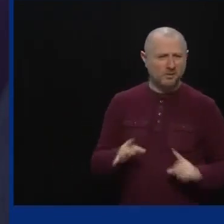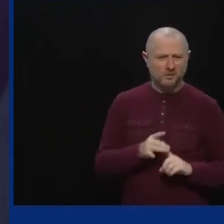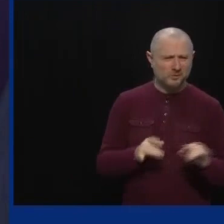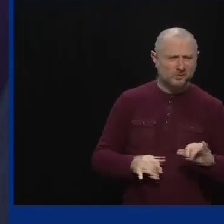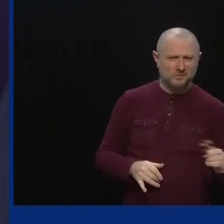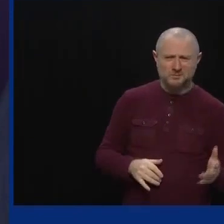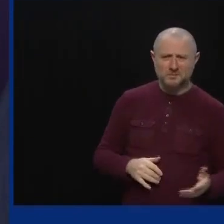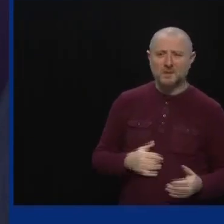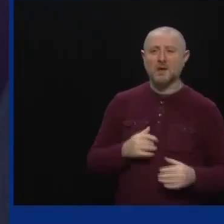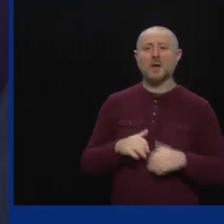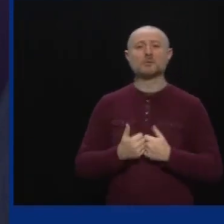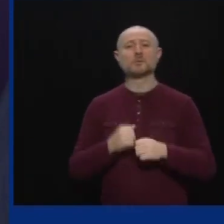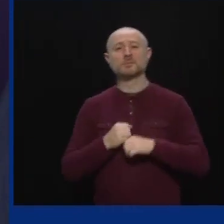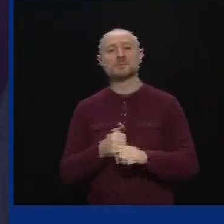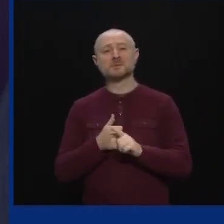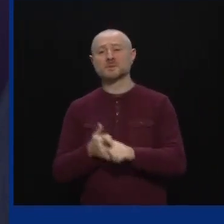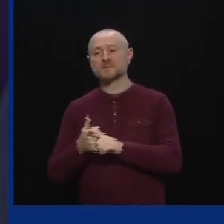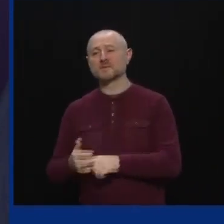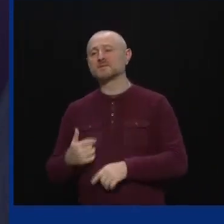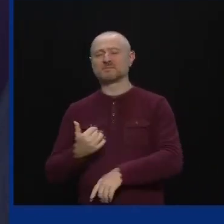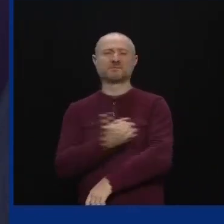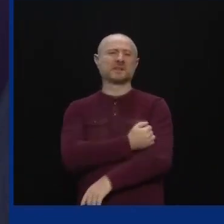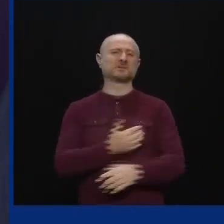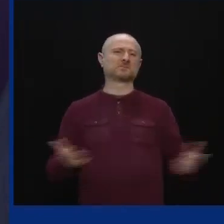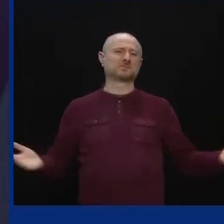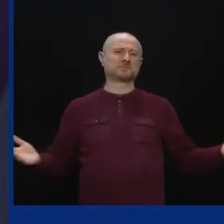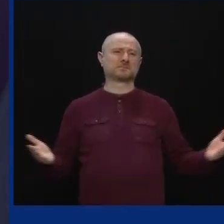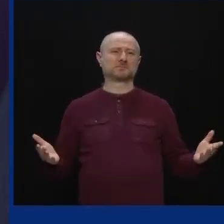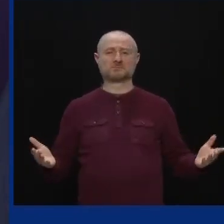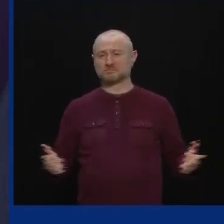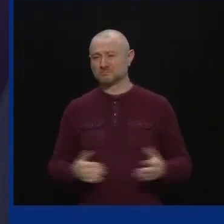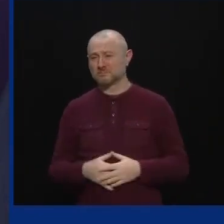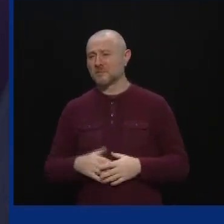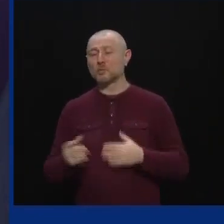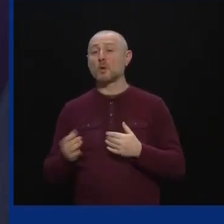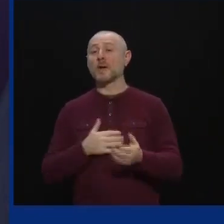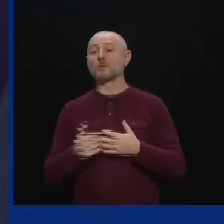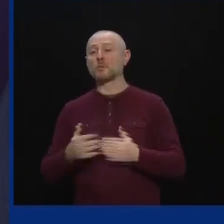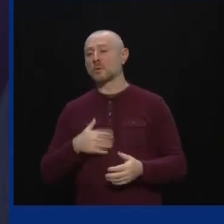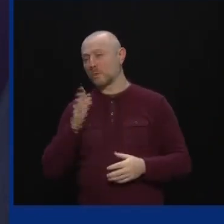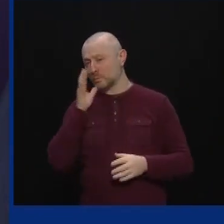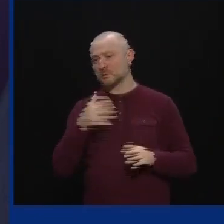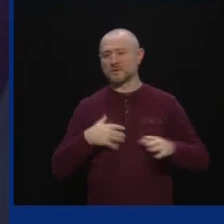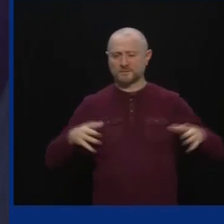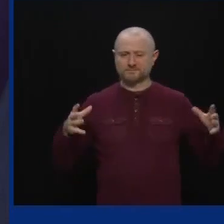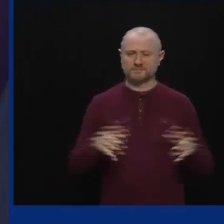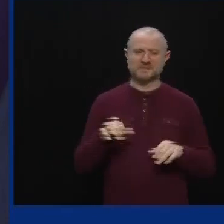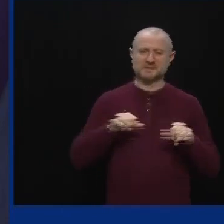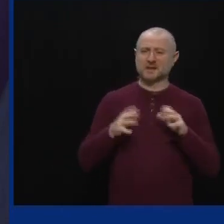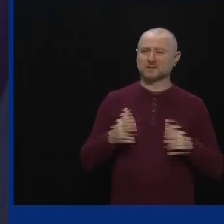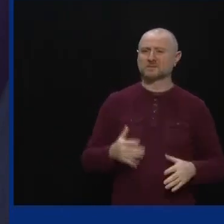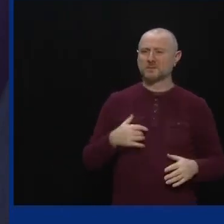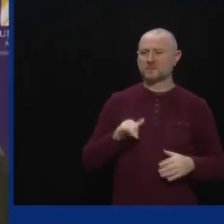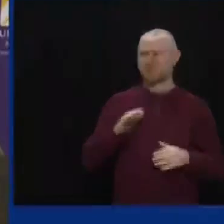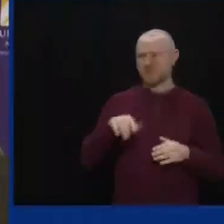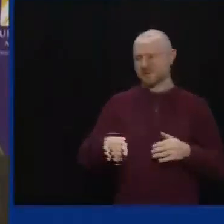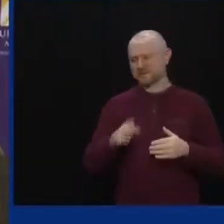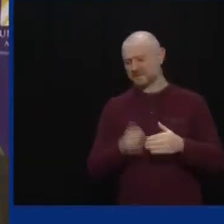GET COVID AND NO ONE WANTS TO GET OMICRON, EVEN IF IT'S MILDER. AND THE BEST WAY TO PROTECT YOURSELF AND THE PEOPLE AROUND